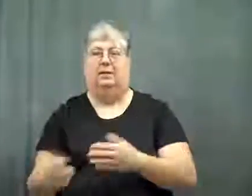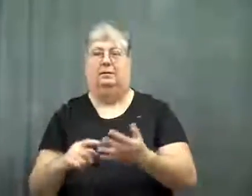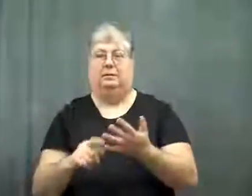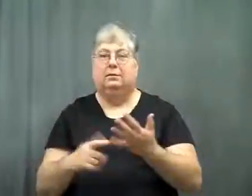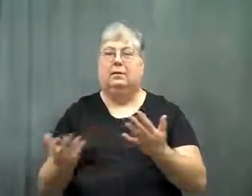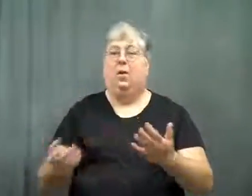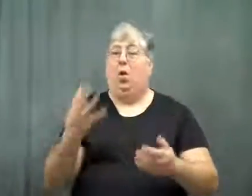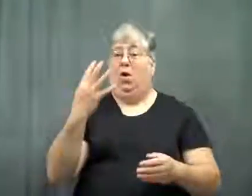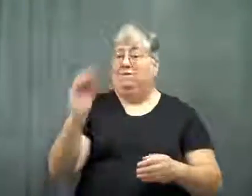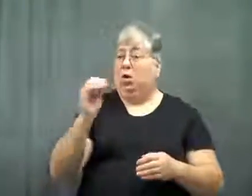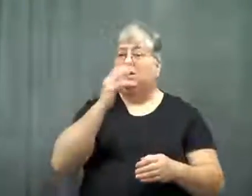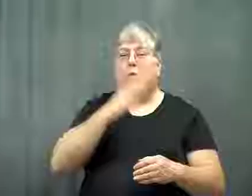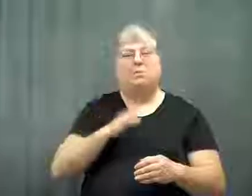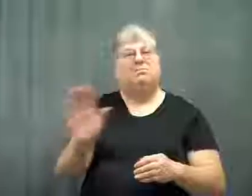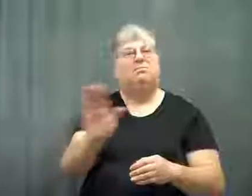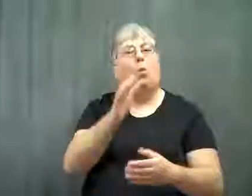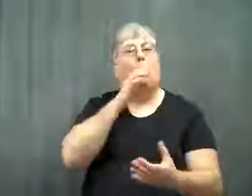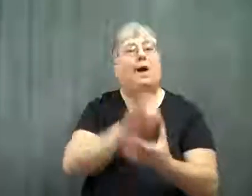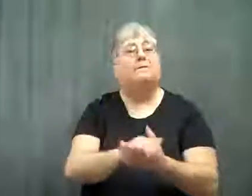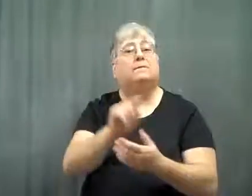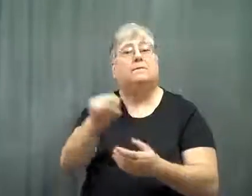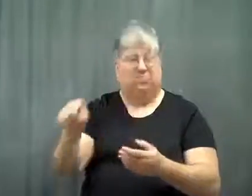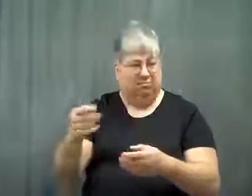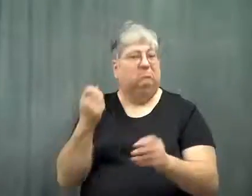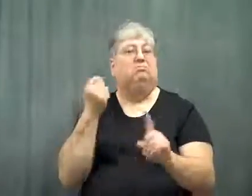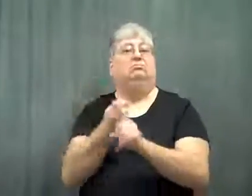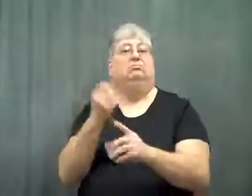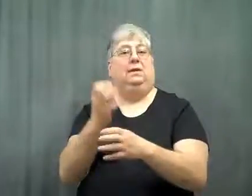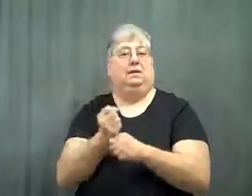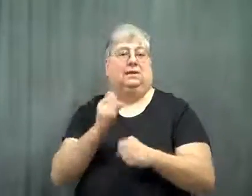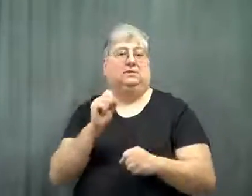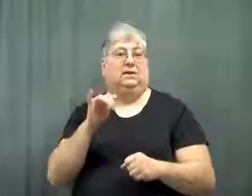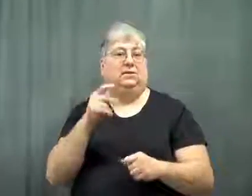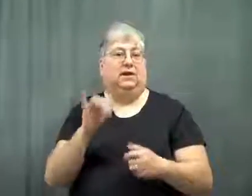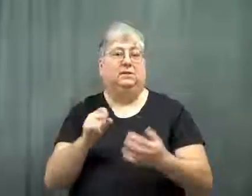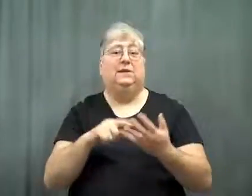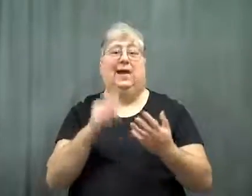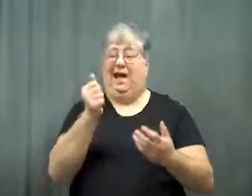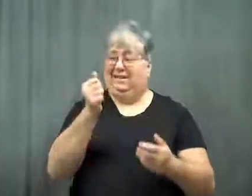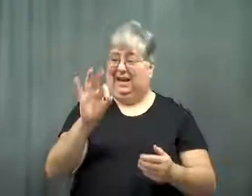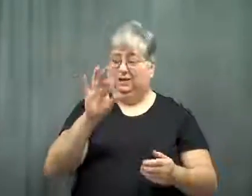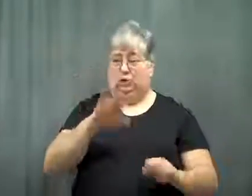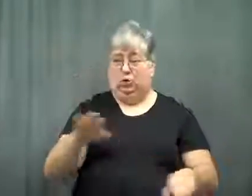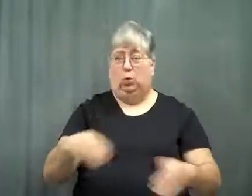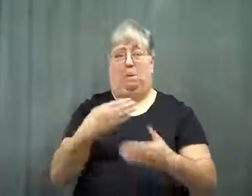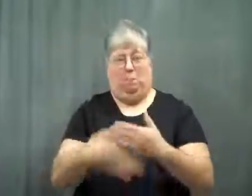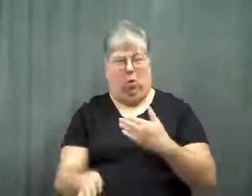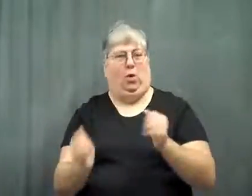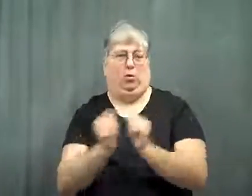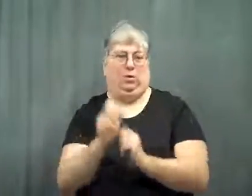40 women who were wives of these men had contracted the disease and 19 children were born with it as well.